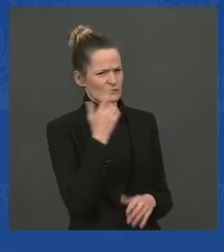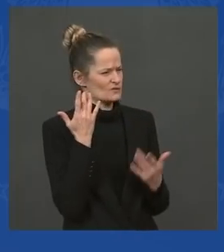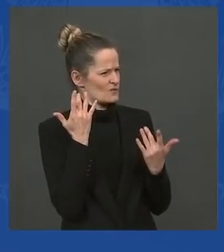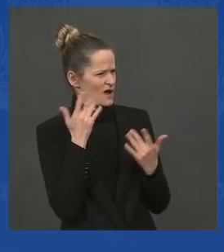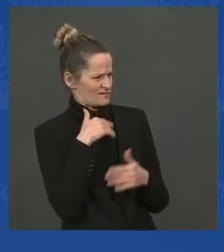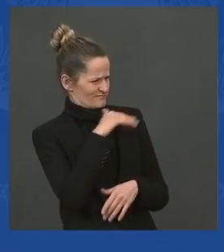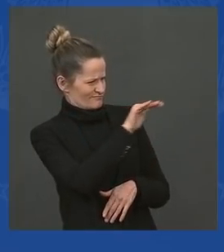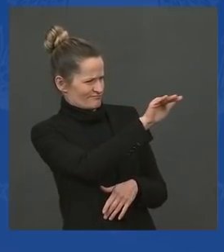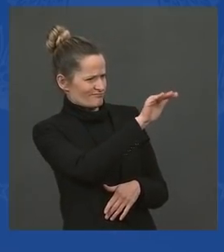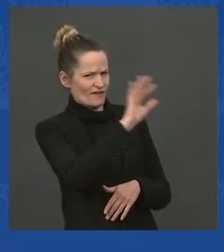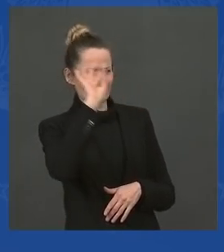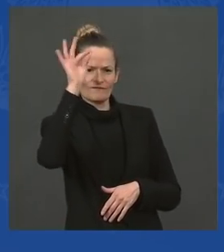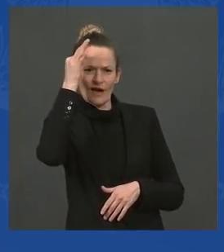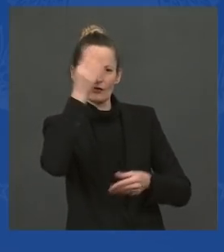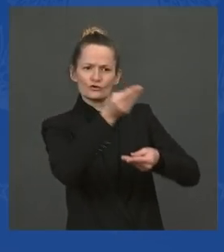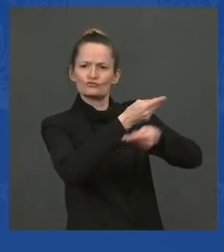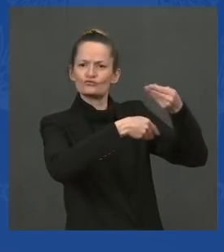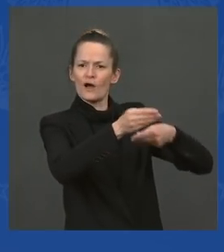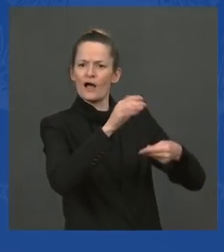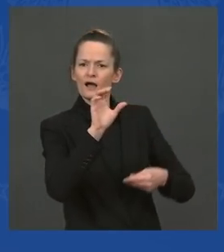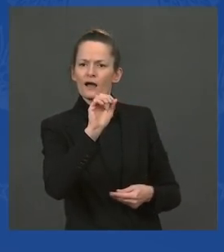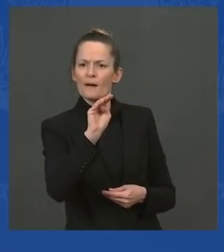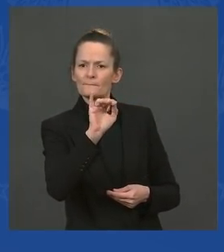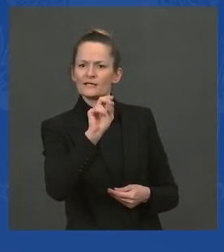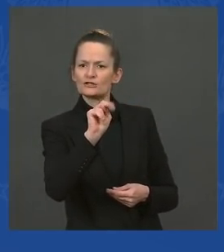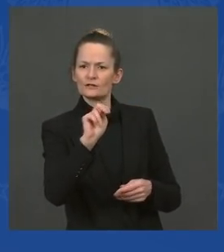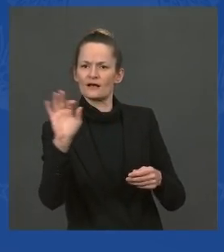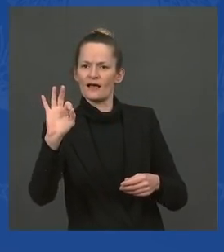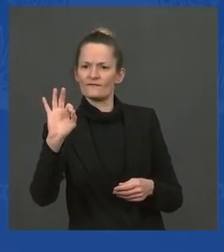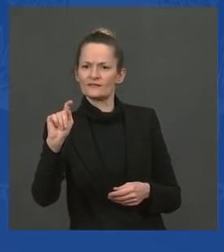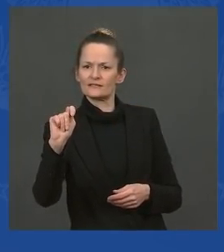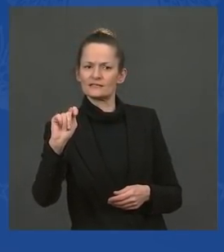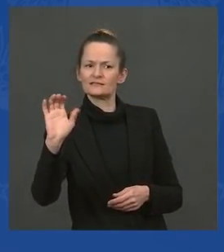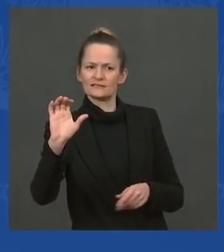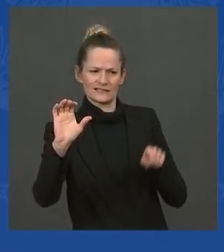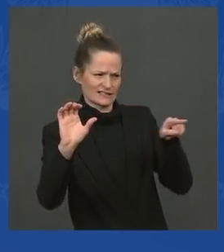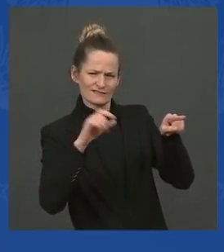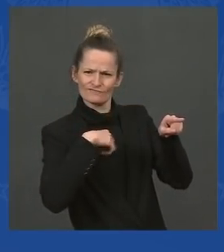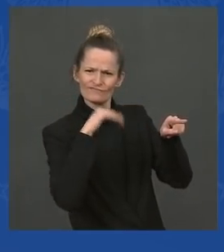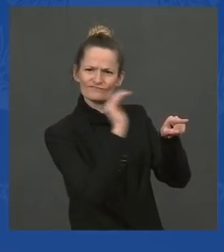and anti-competitive behavior in the oil and gas industry is causing higher prices for consumers: